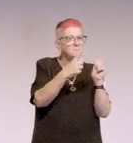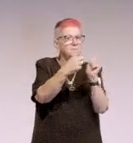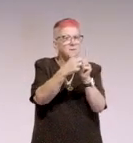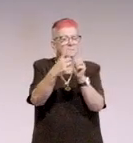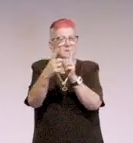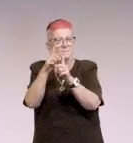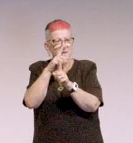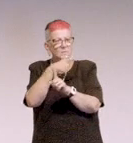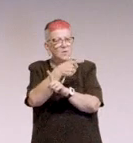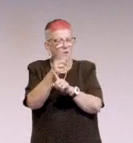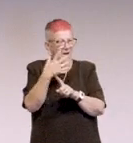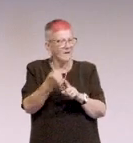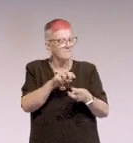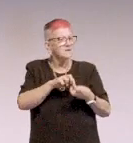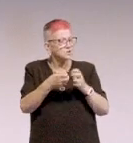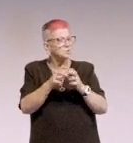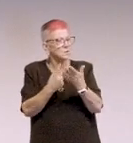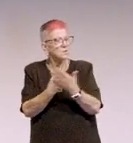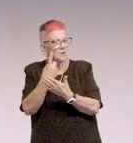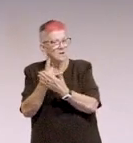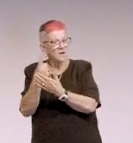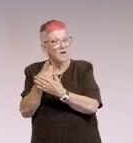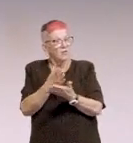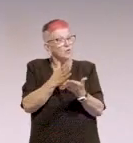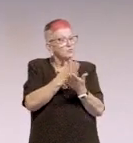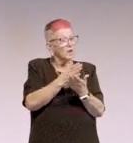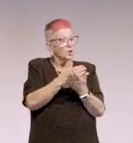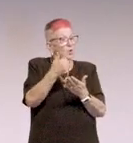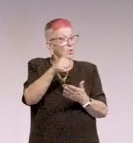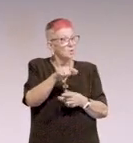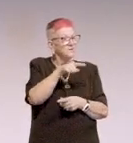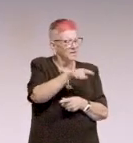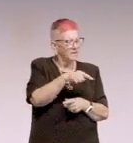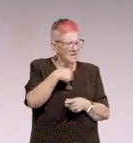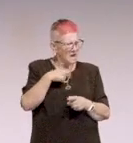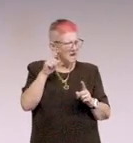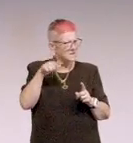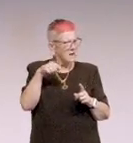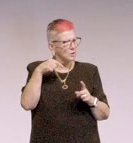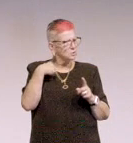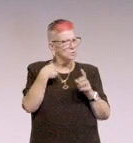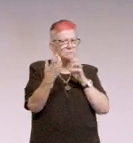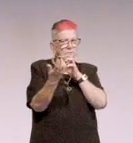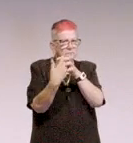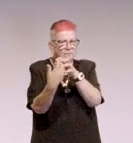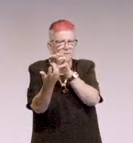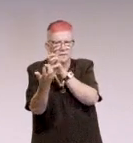this kind of issues and they were actually using the application. Then I started connecting with those people and when you are